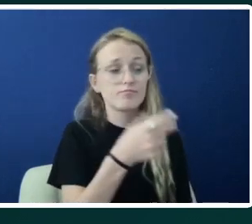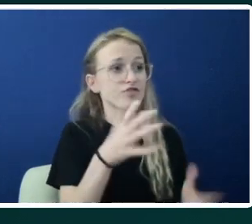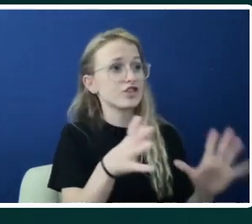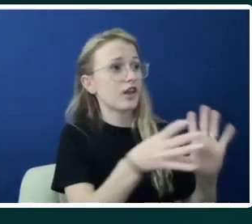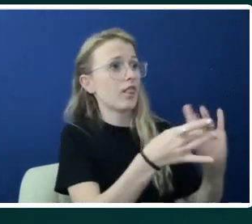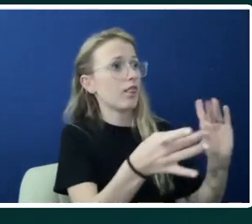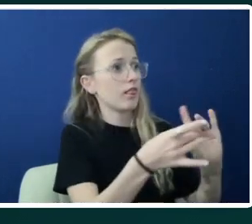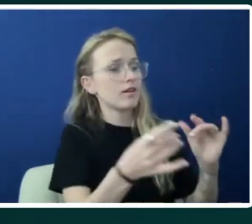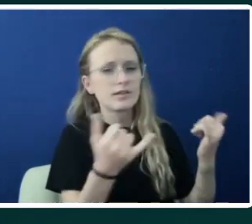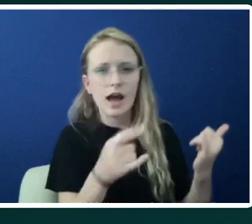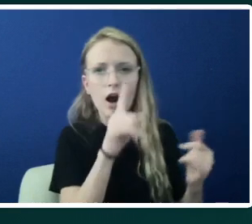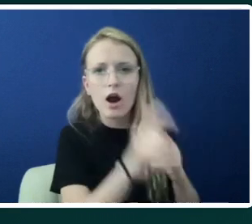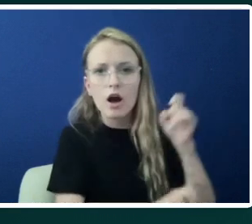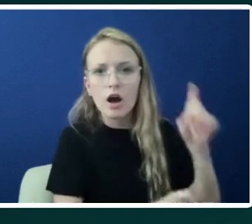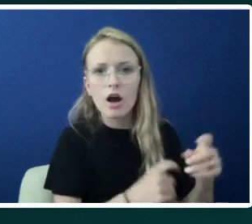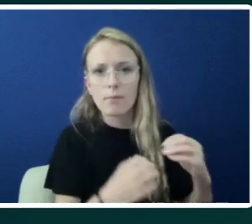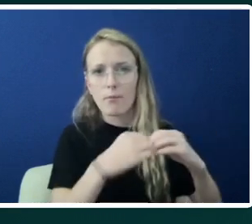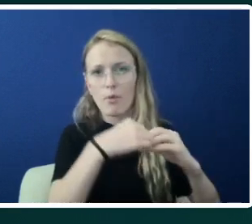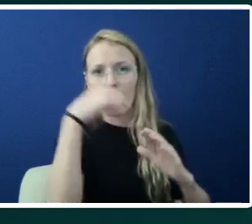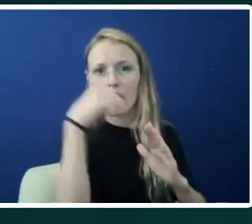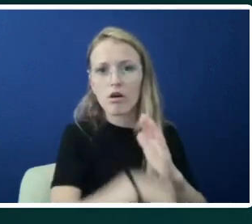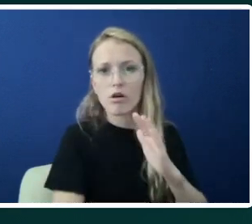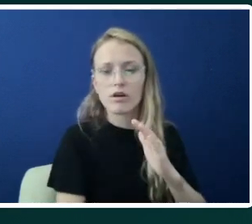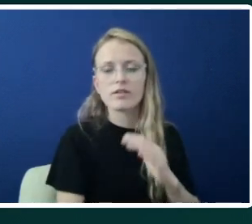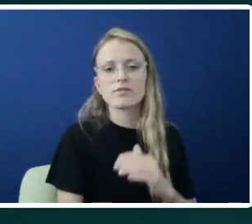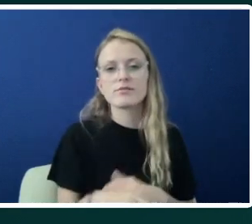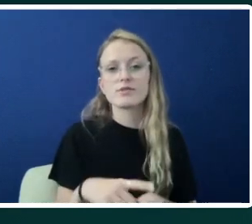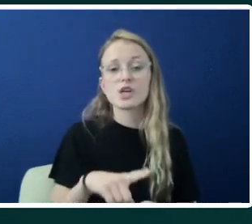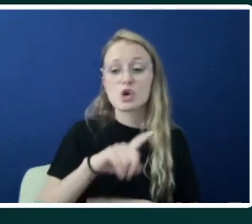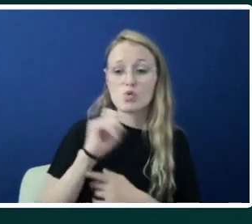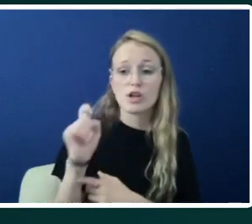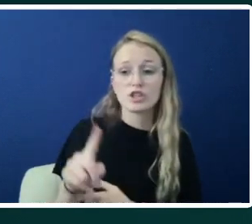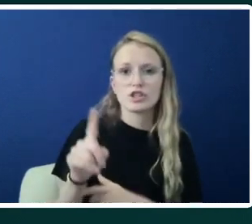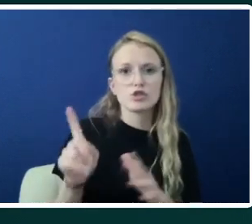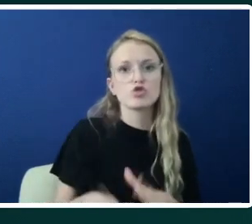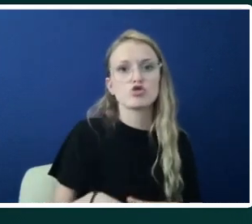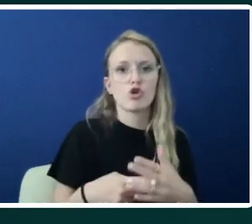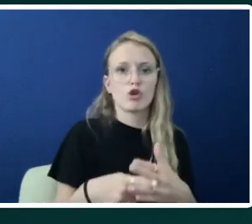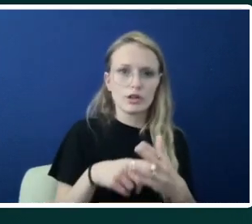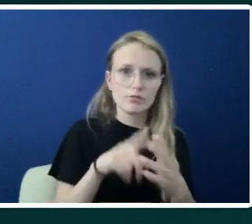questions really, you know, started some really interesting conversations that was -- one of